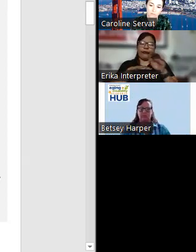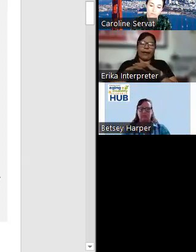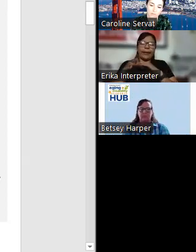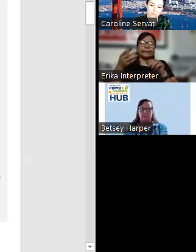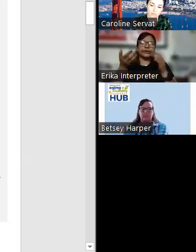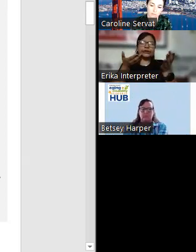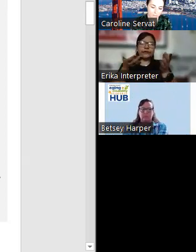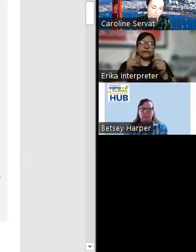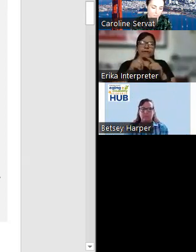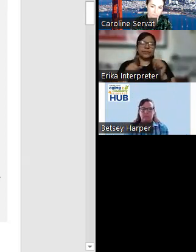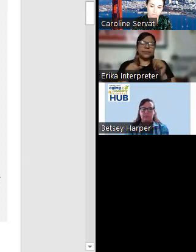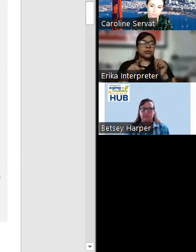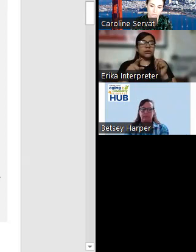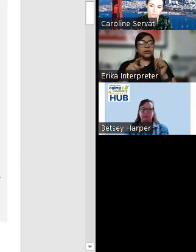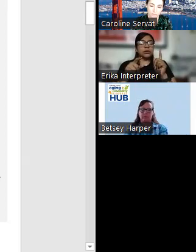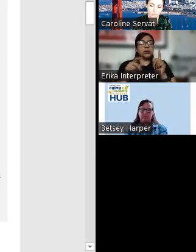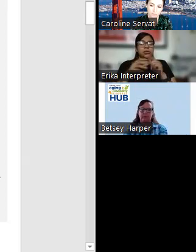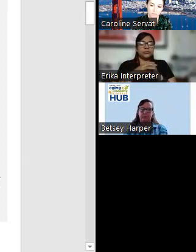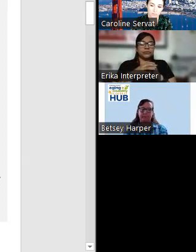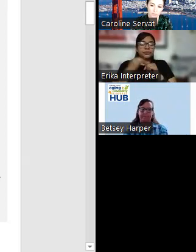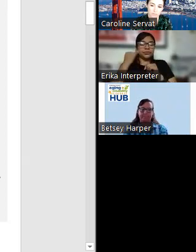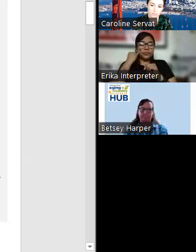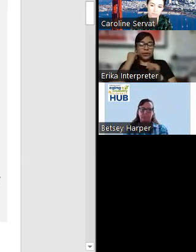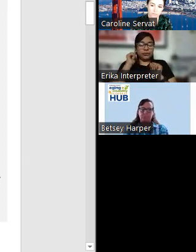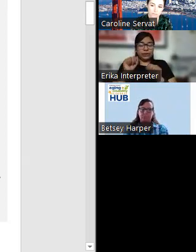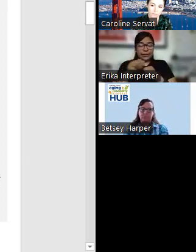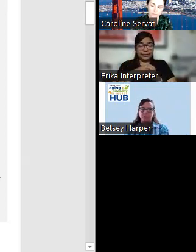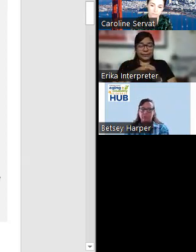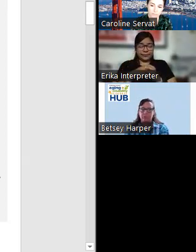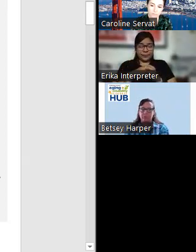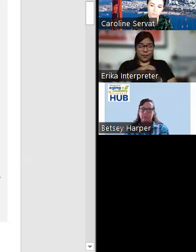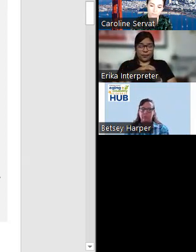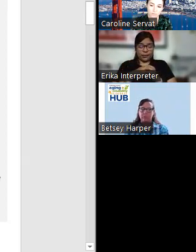I think it's somewhat an artifact of the state's um organizational structure that it might have